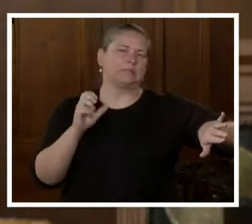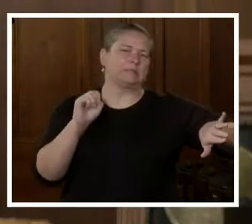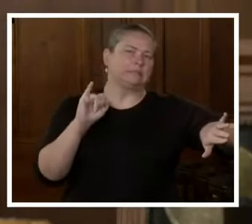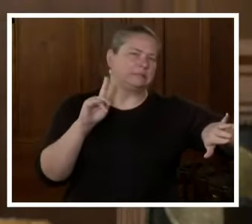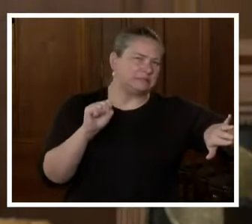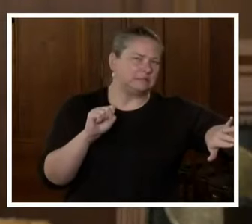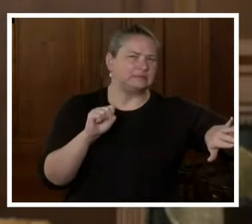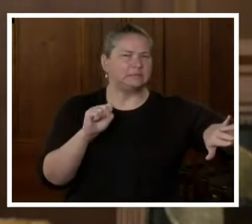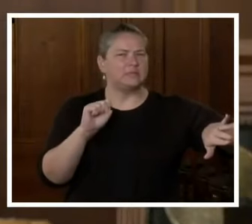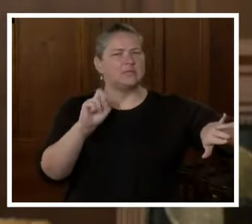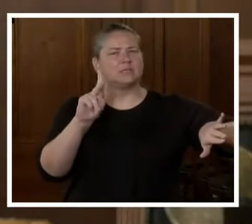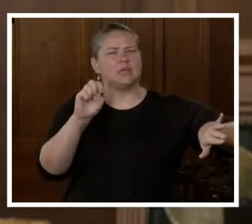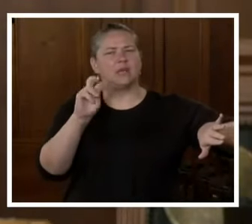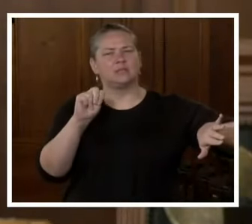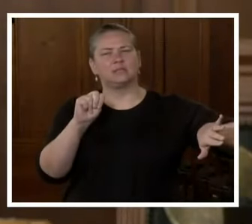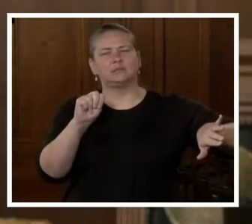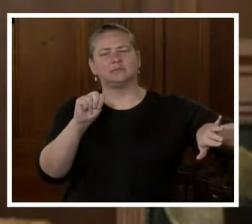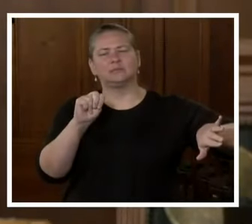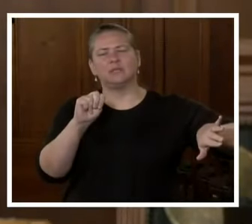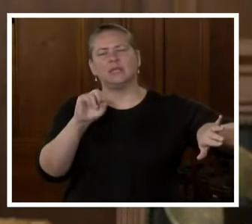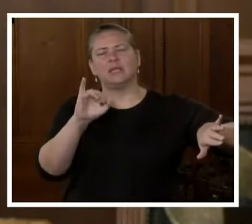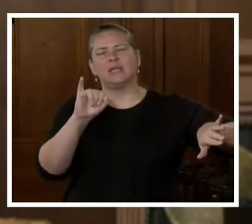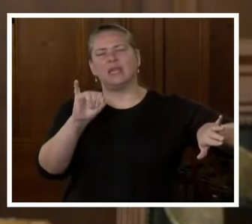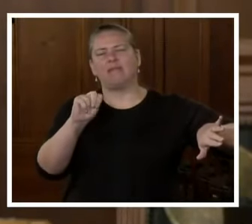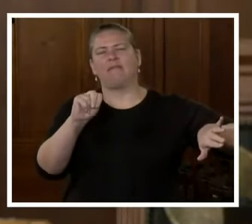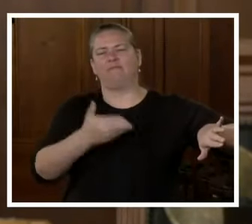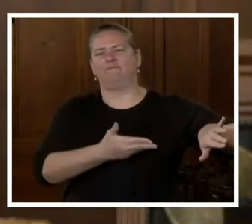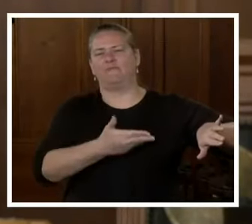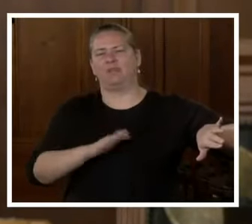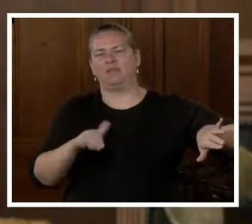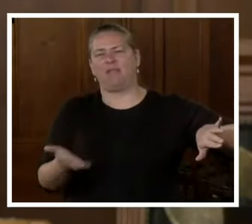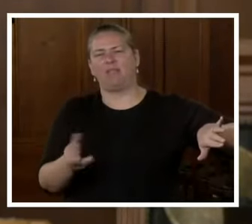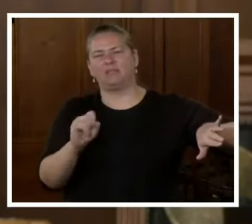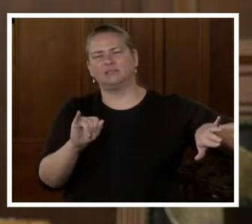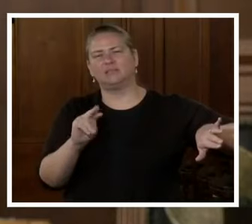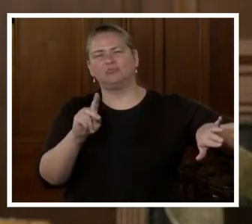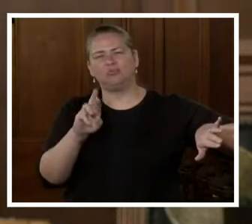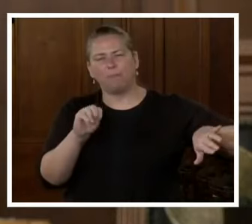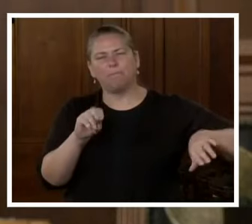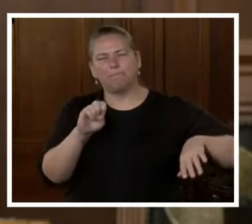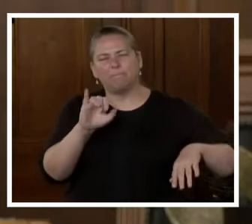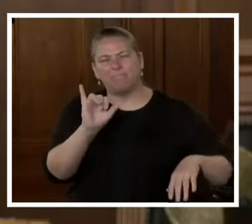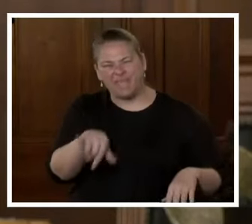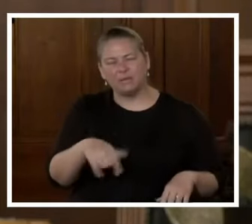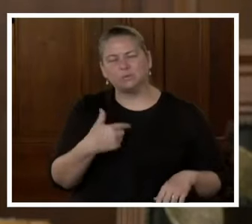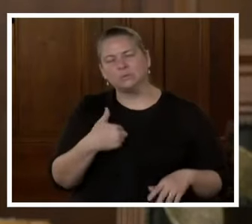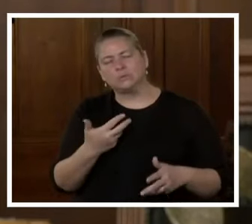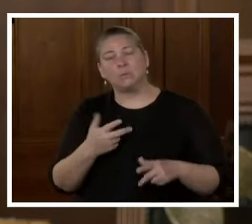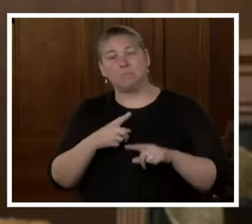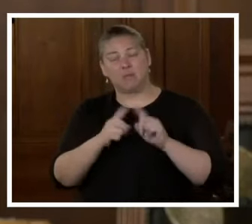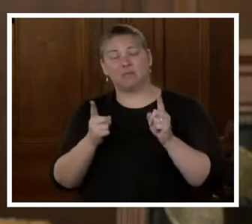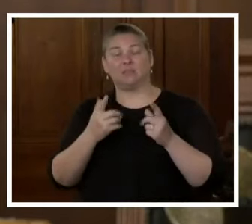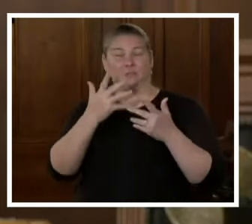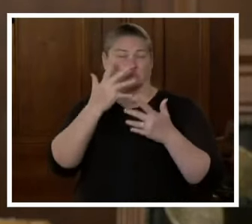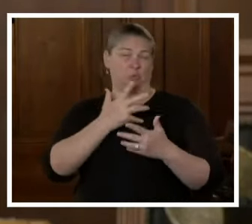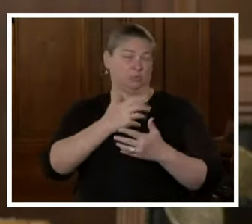A RATE HIGHER THAN KAWASAKI'S